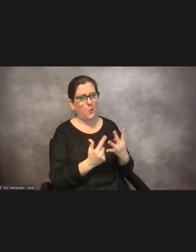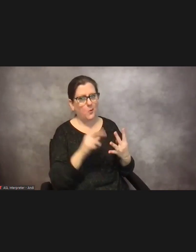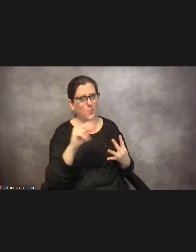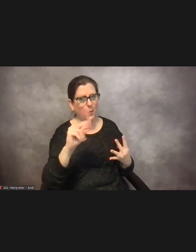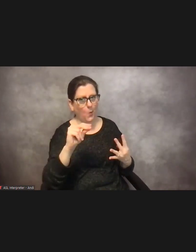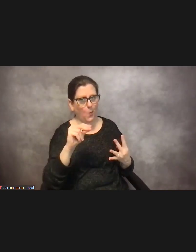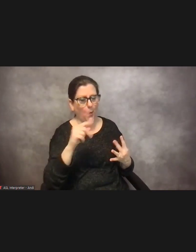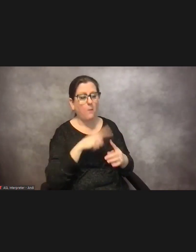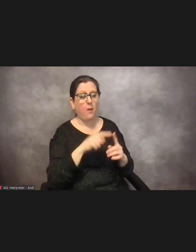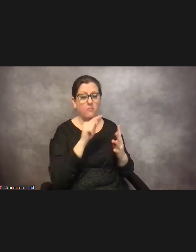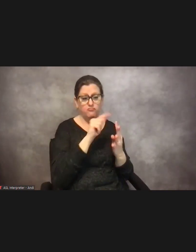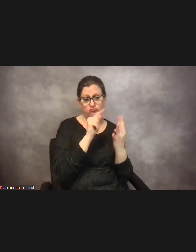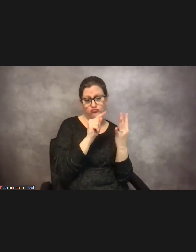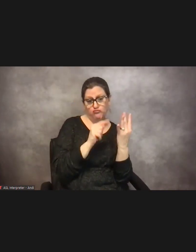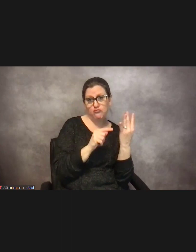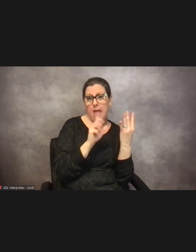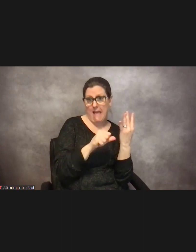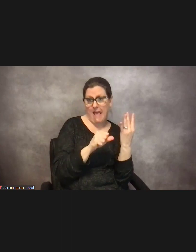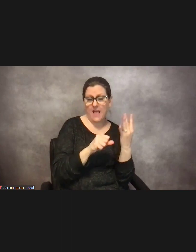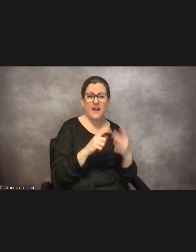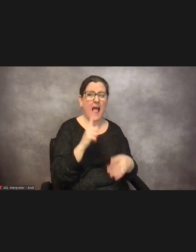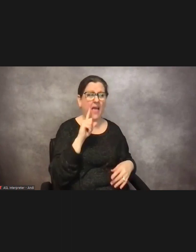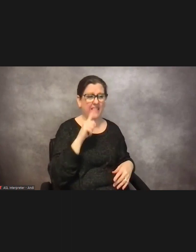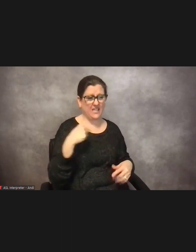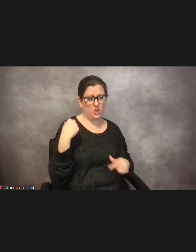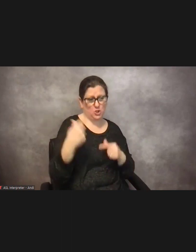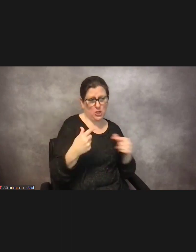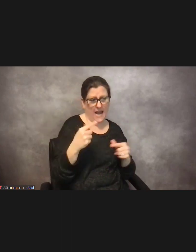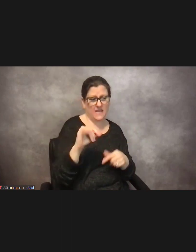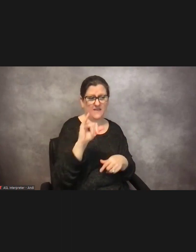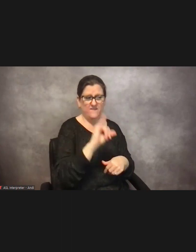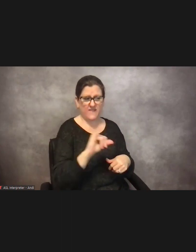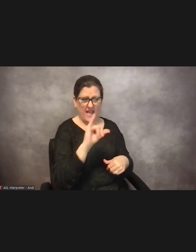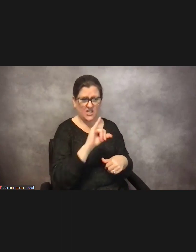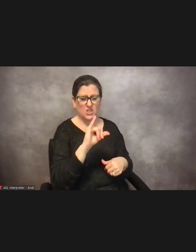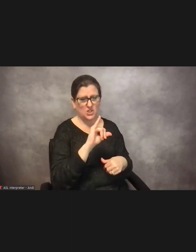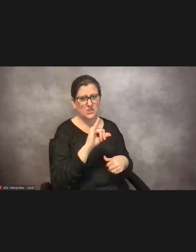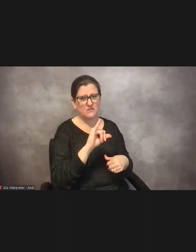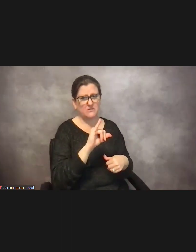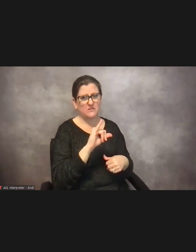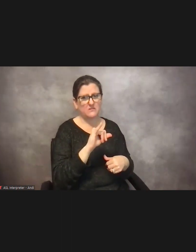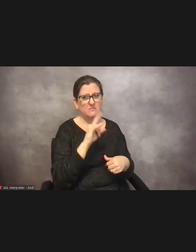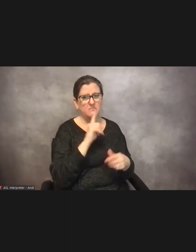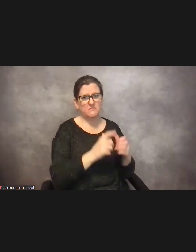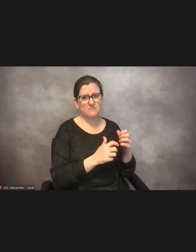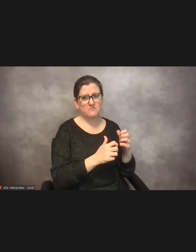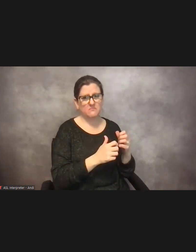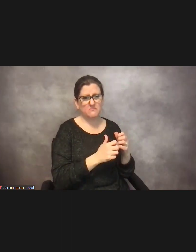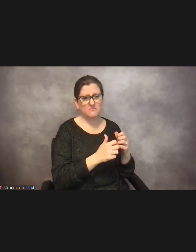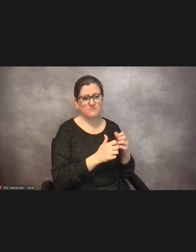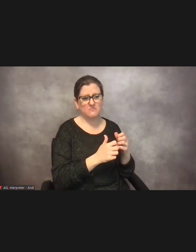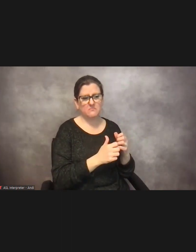If I were to just informally look at these, I would say that the causes would be, um, genetics, infection, and, um, would be, you